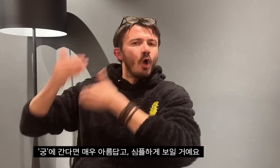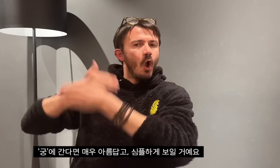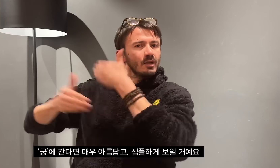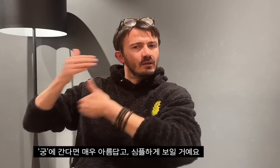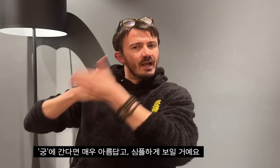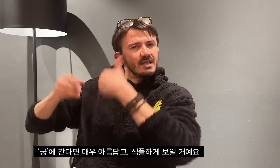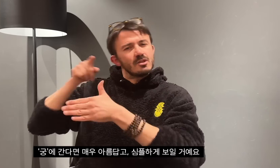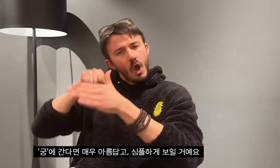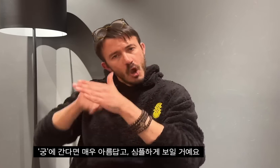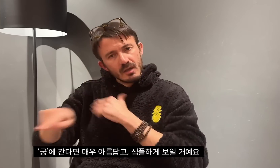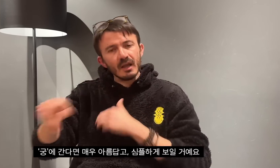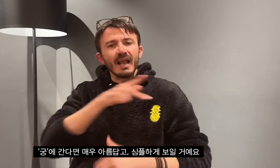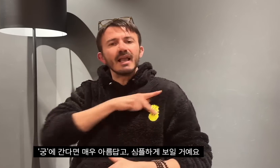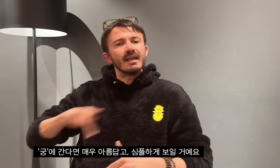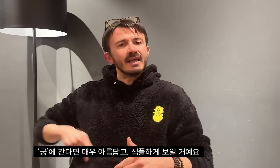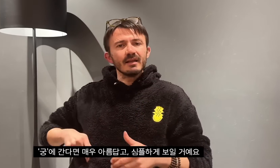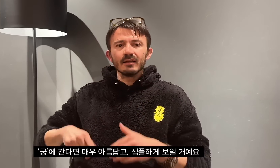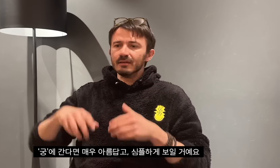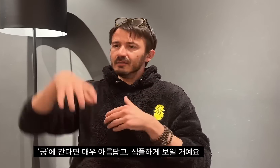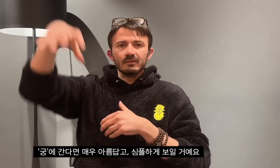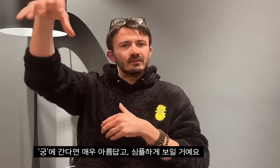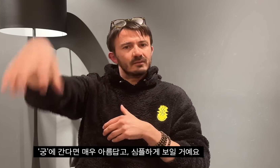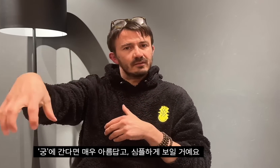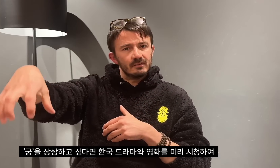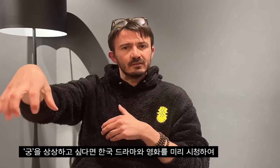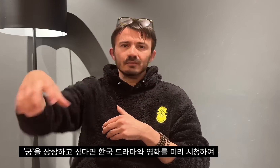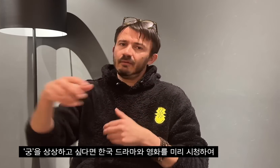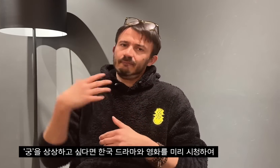If you go to ‘The Palace’, it will look very beautiful and simple.